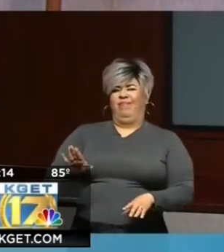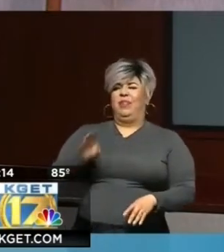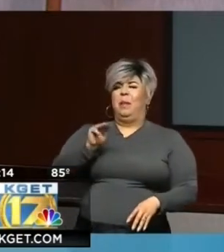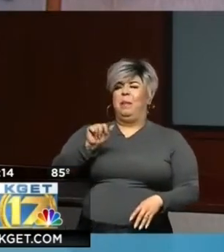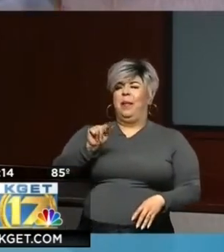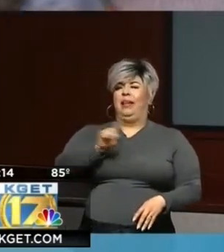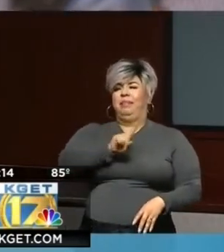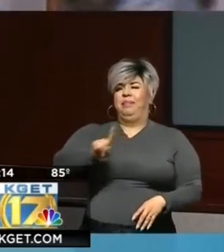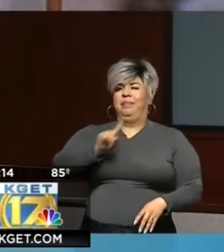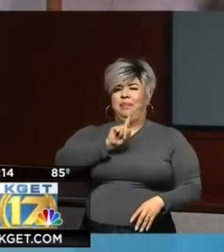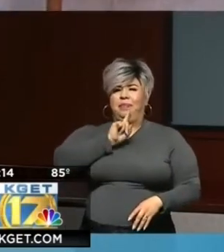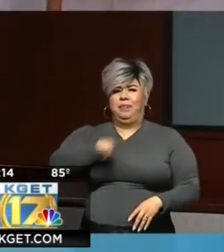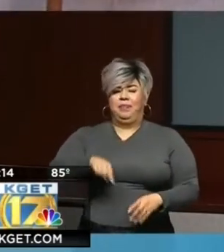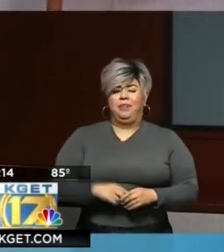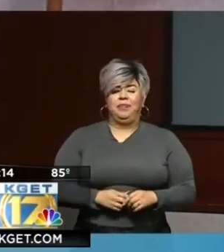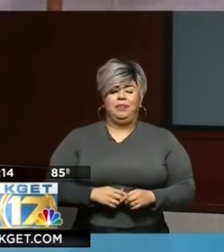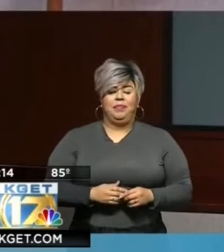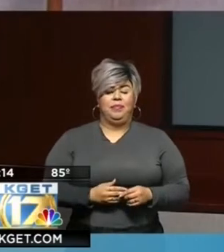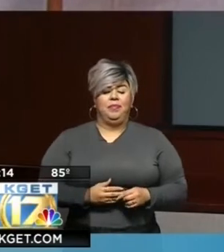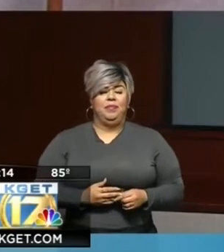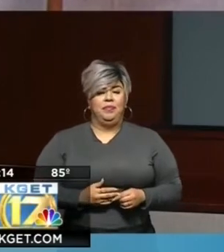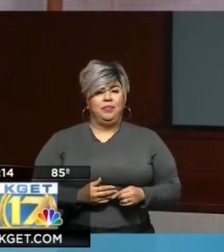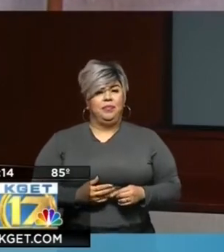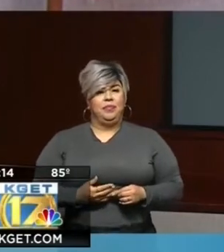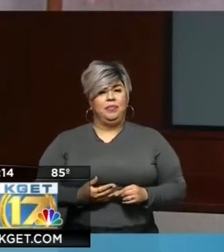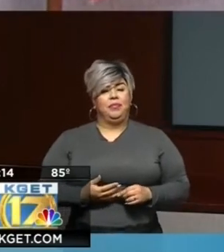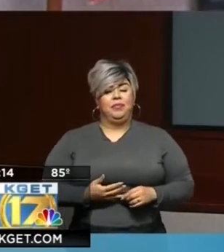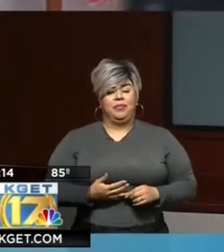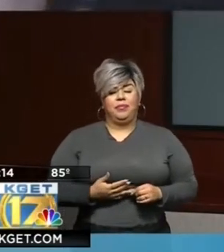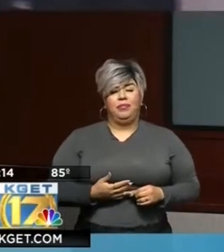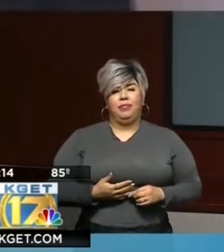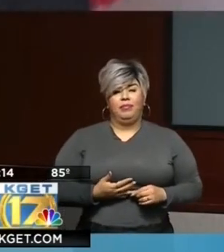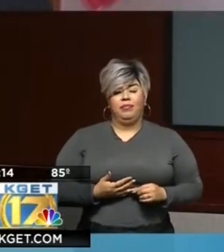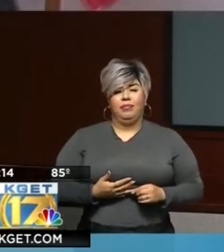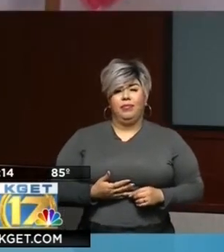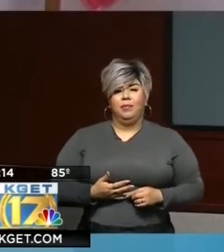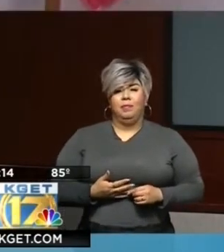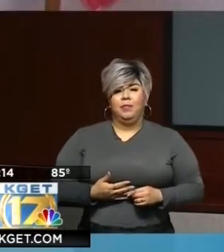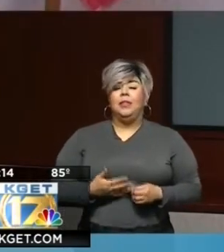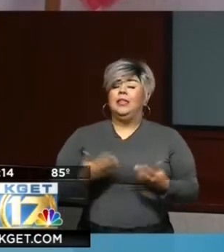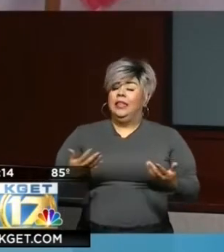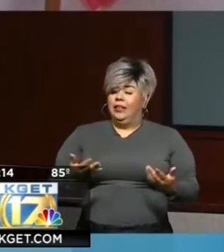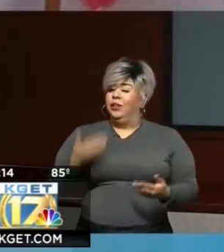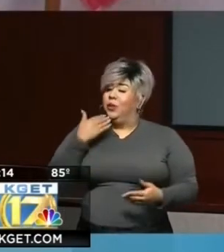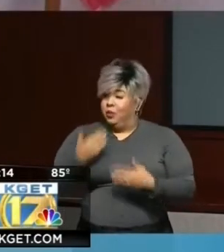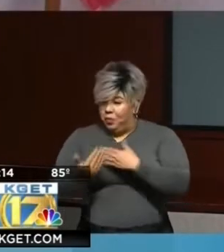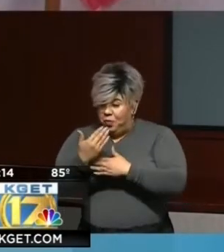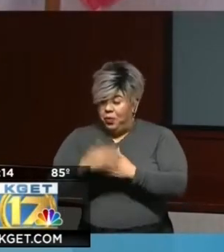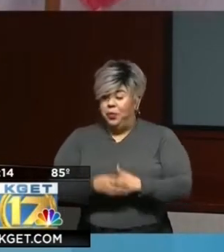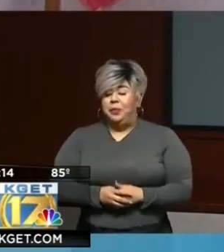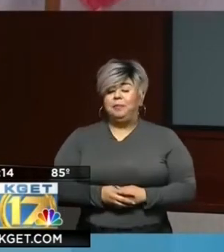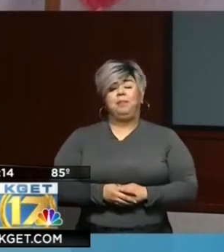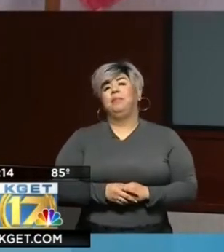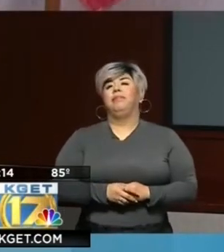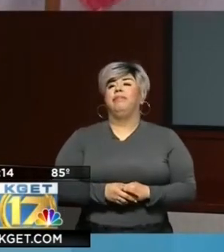CERTAIN ORDERS. IS THIS SOMETHING THAT KERN COUNTY WILL DO IN THE FUTURE?